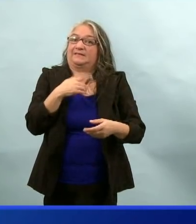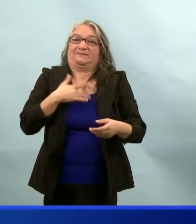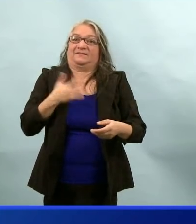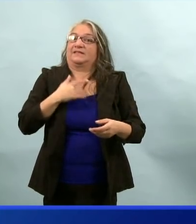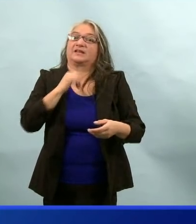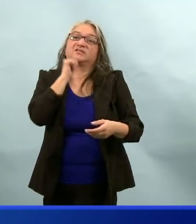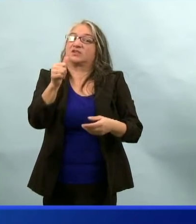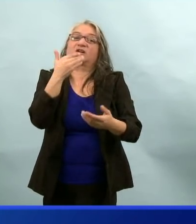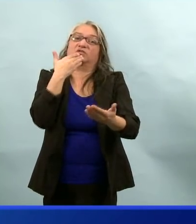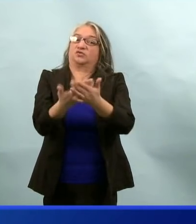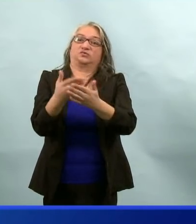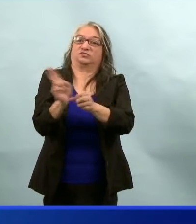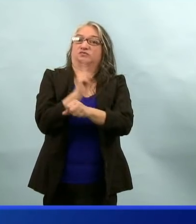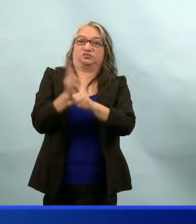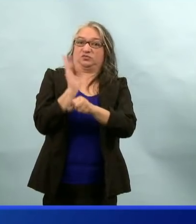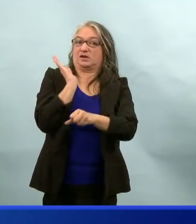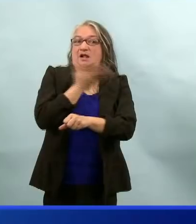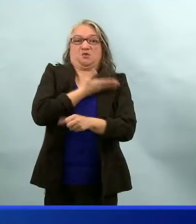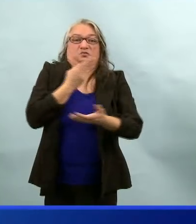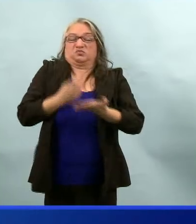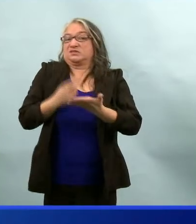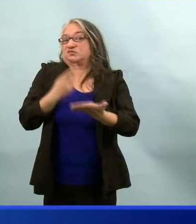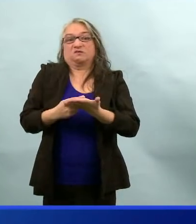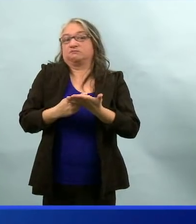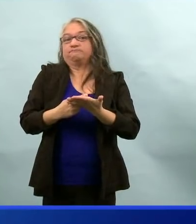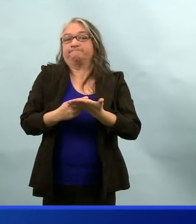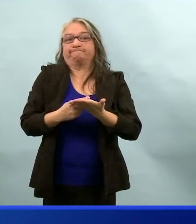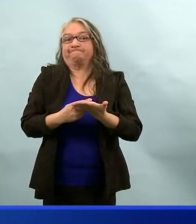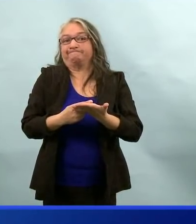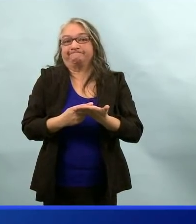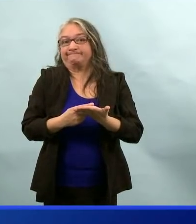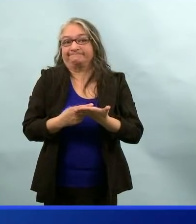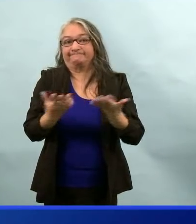manage those resources and expectations and when we're doing the tests they have to be done a